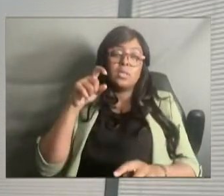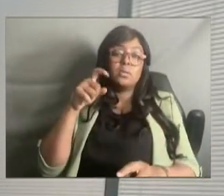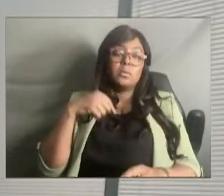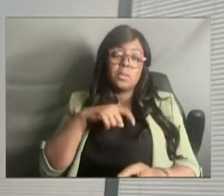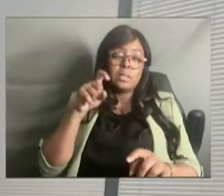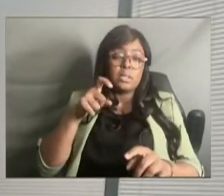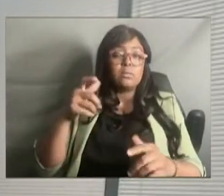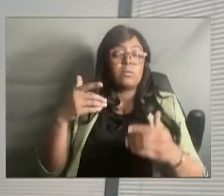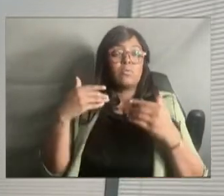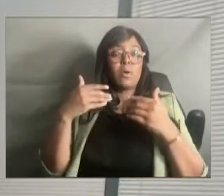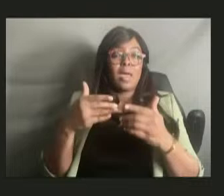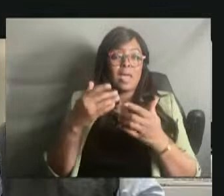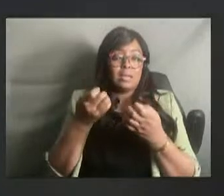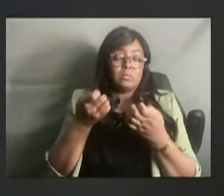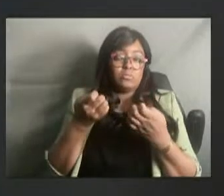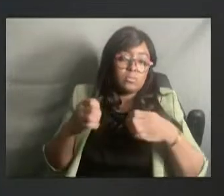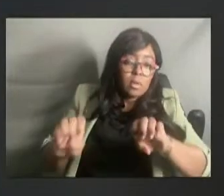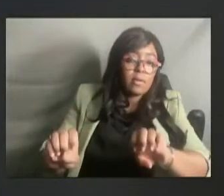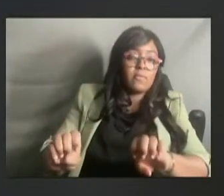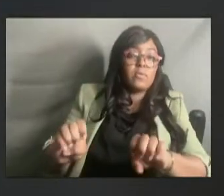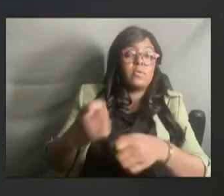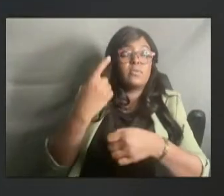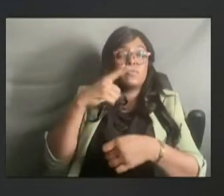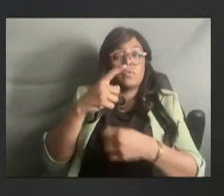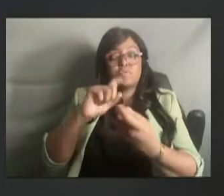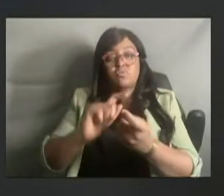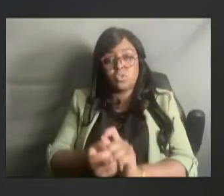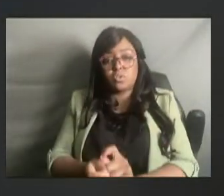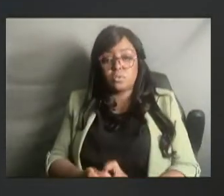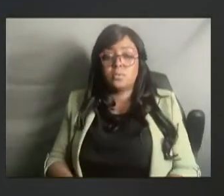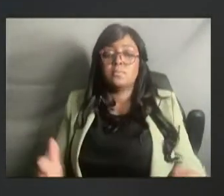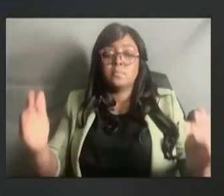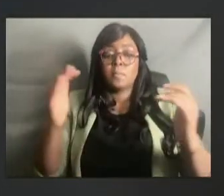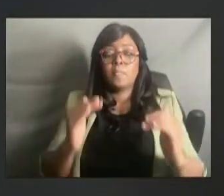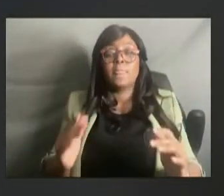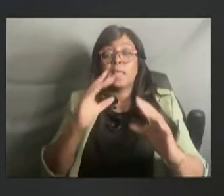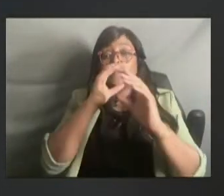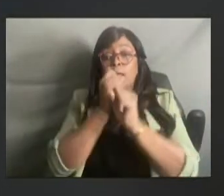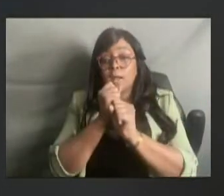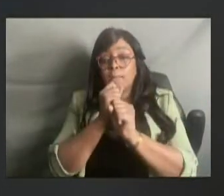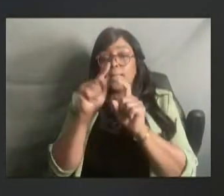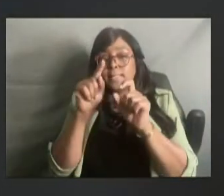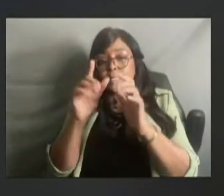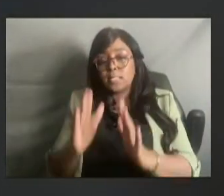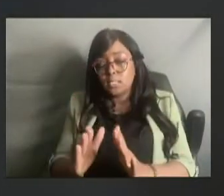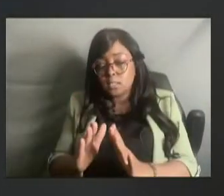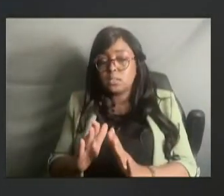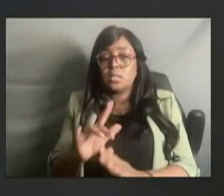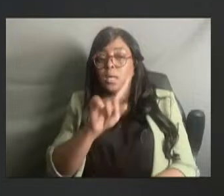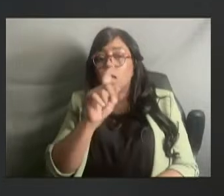sometimes we'll get it wrong. But we do need to make an effort